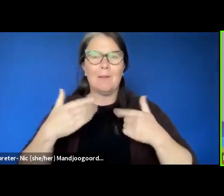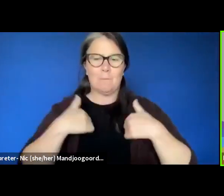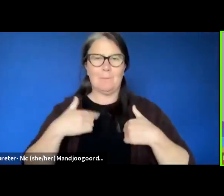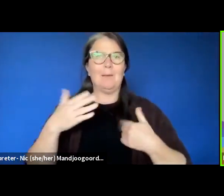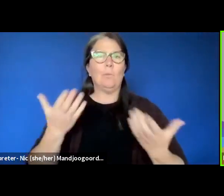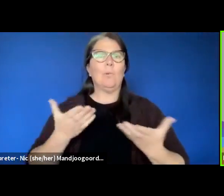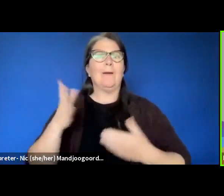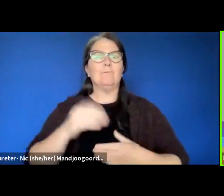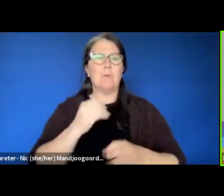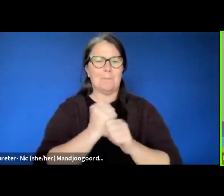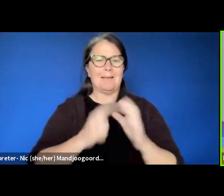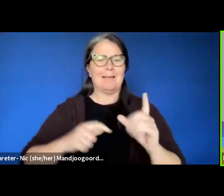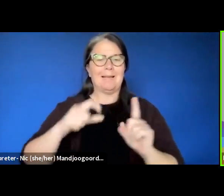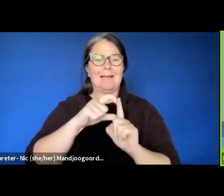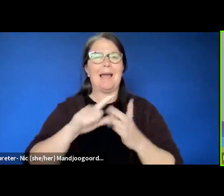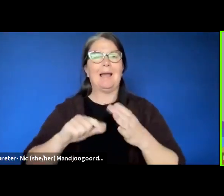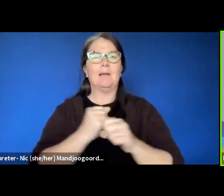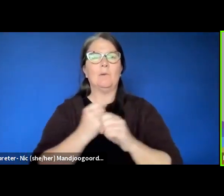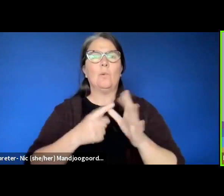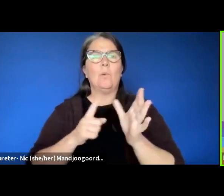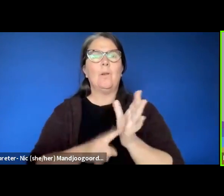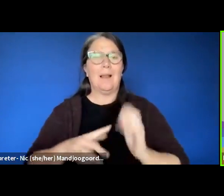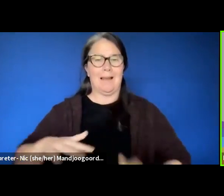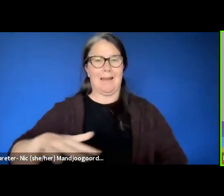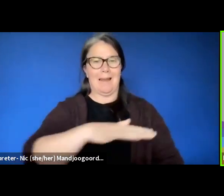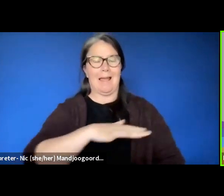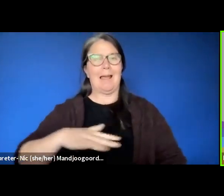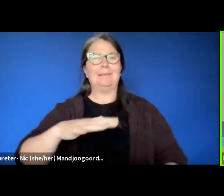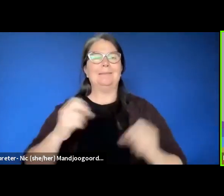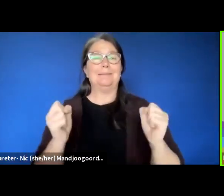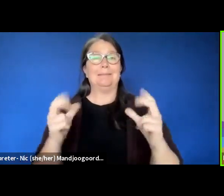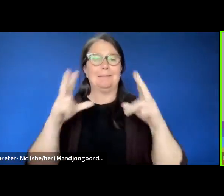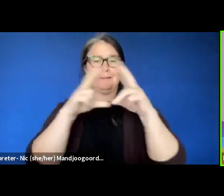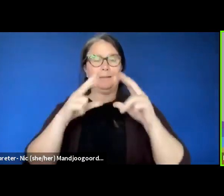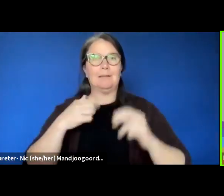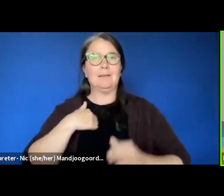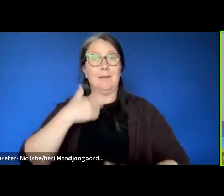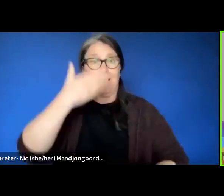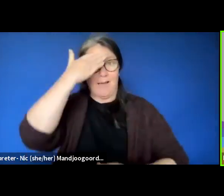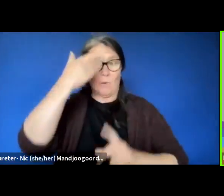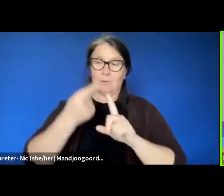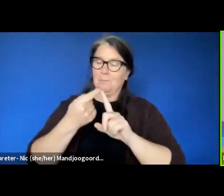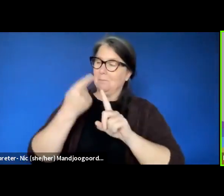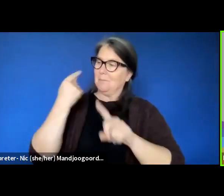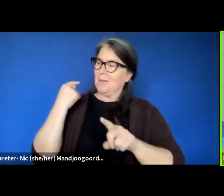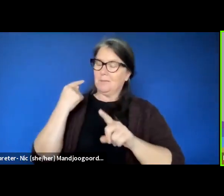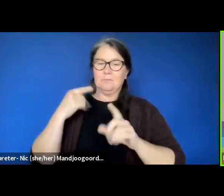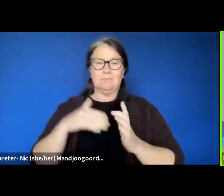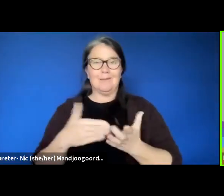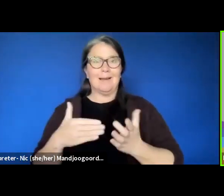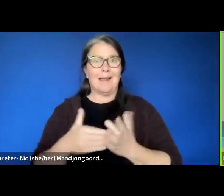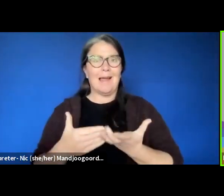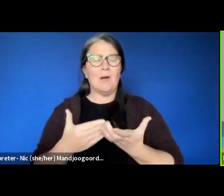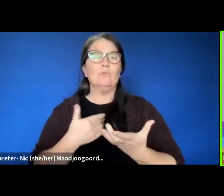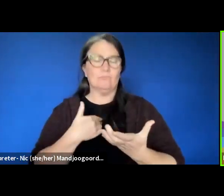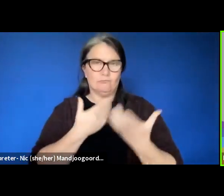Welcome everyone, I come to you tonight from Gallagher landing in Sydney and I'd like to pay my respects. ts to elder's past and present ts to elder's past and present, and acknowledge their ongoing costs